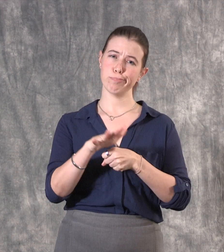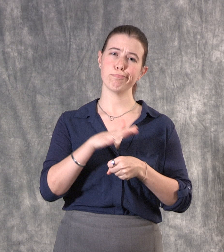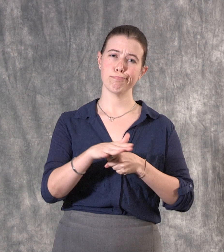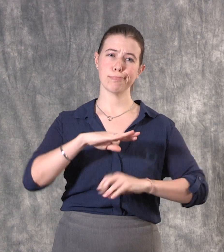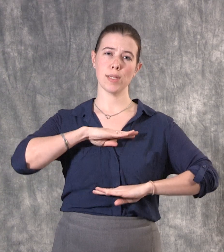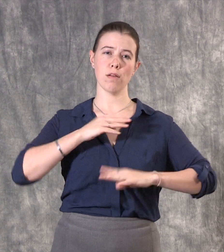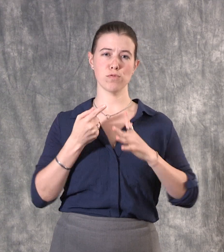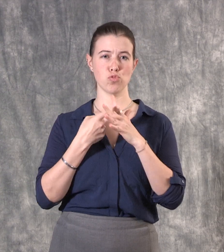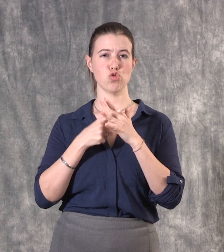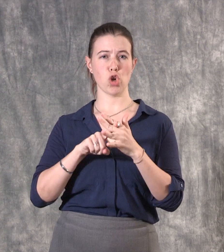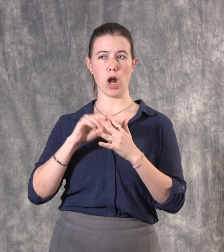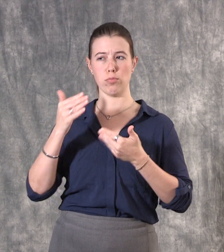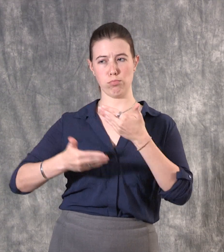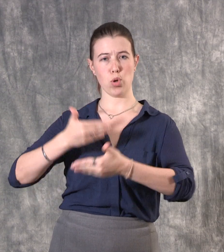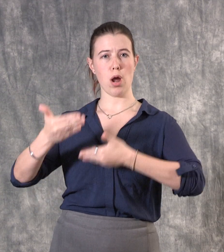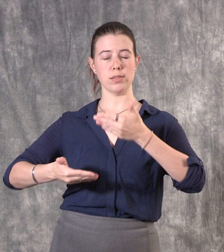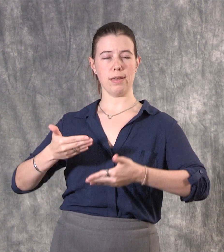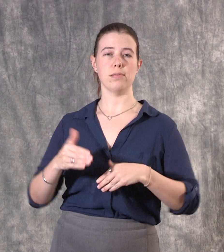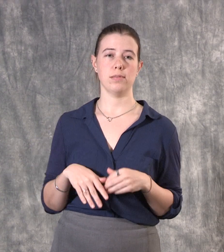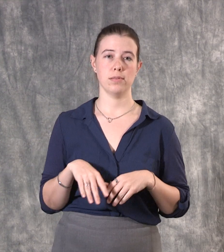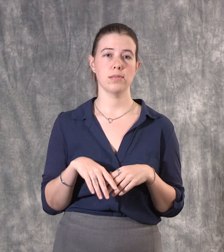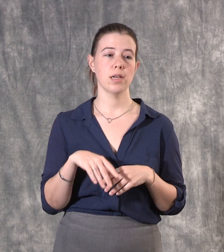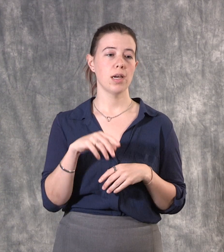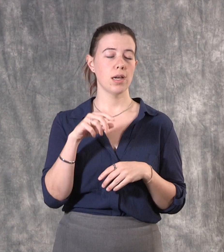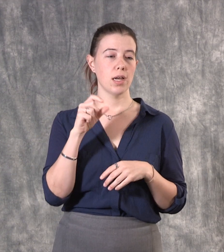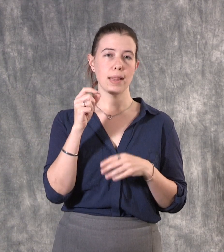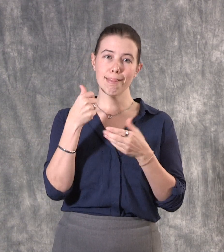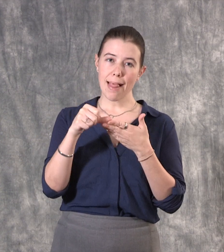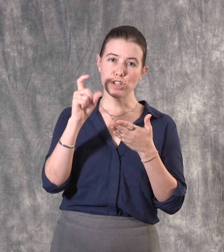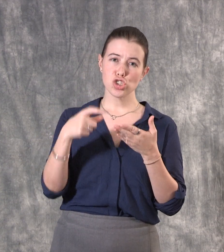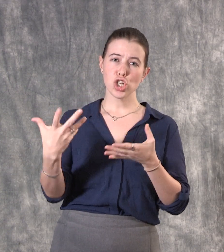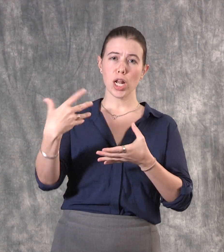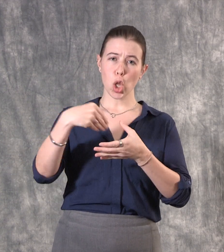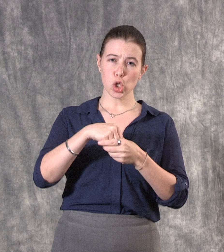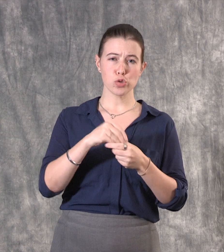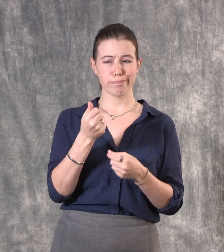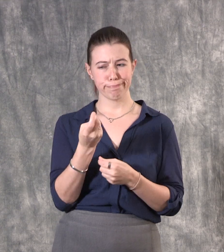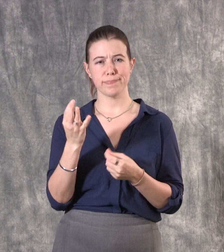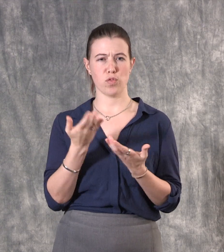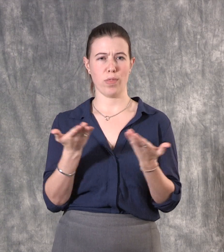letter should be enough to start the process. This letter should include a